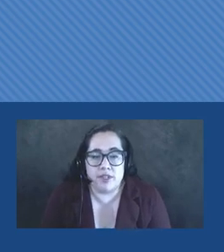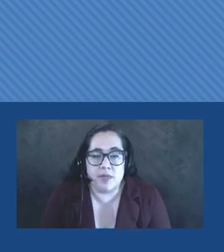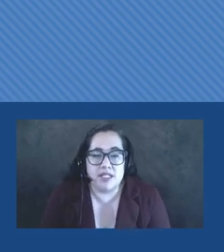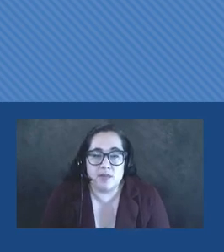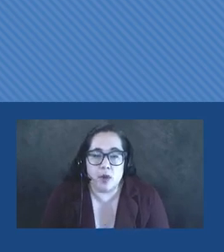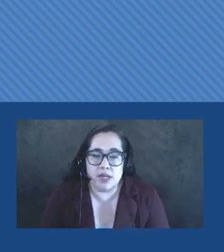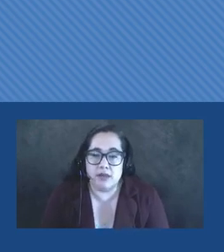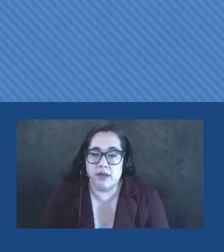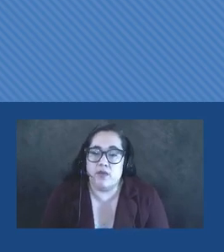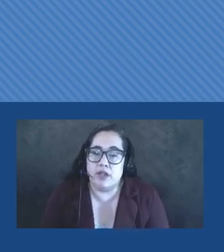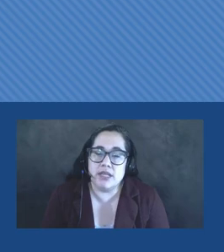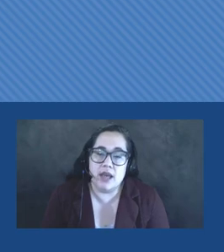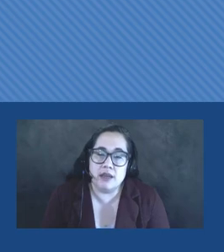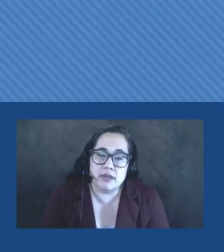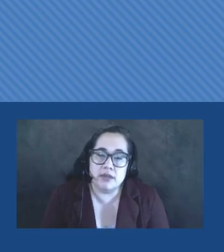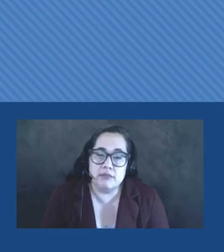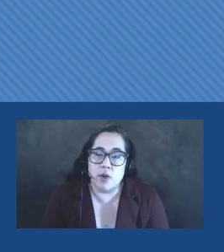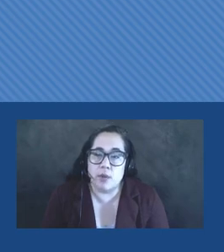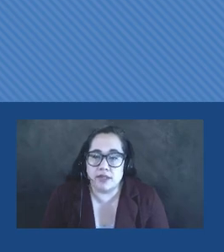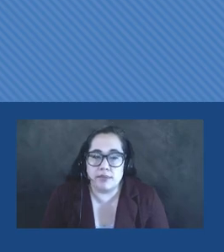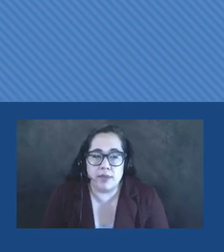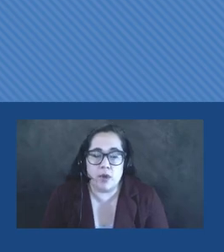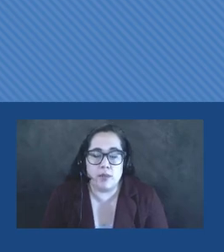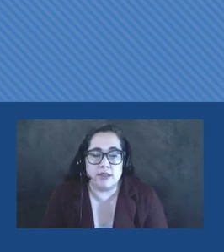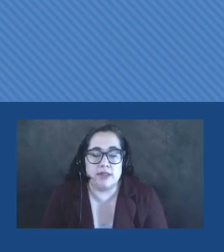what's being spoken in real time moment by moment.